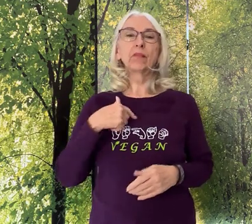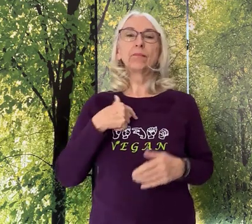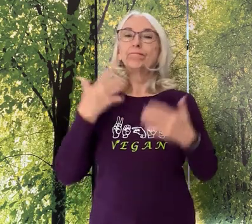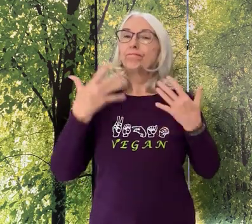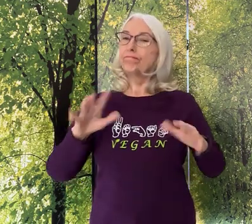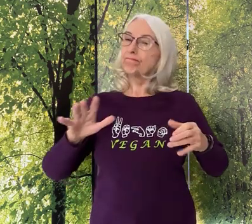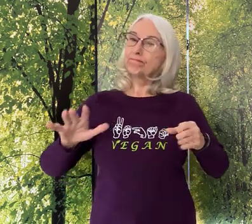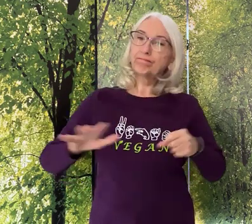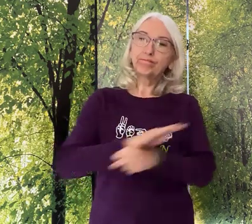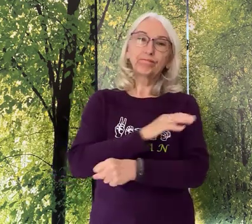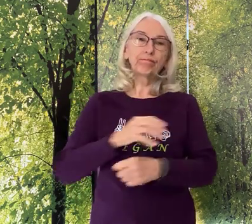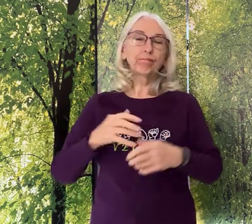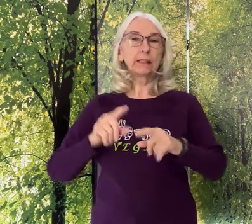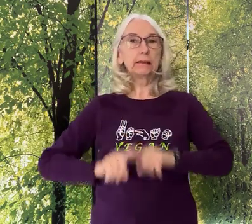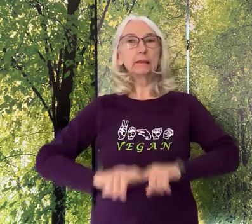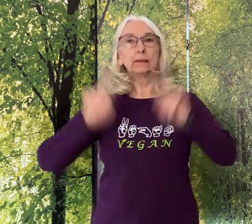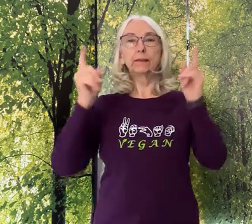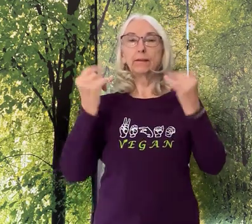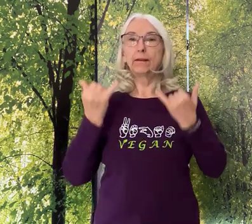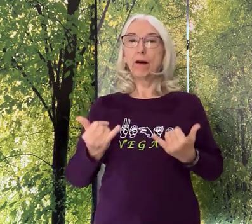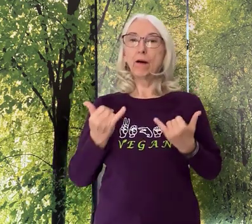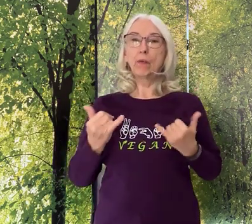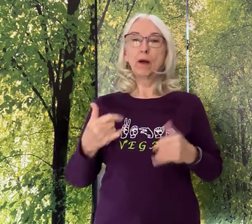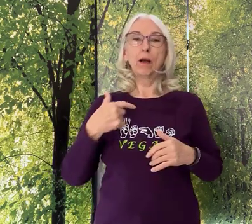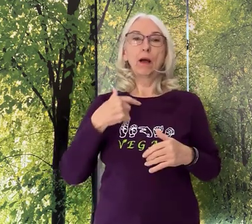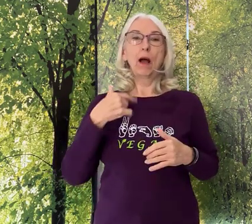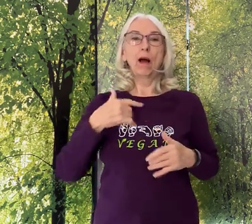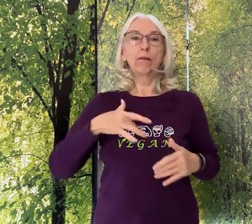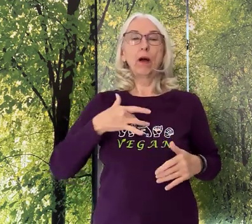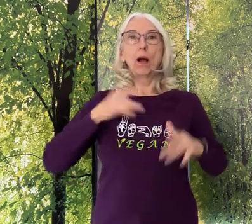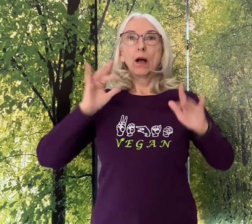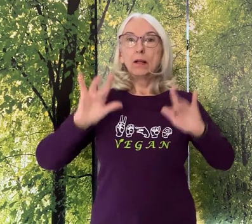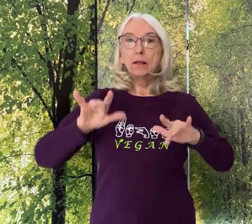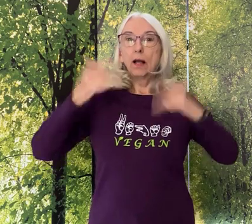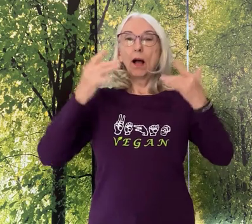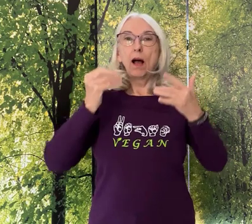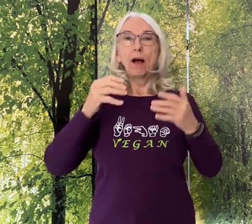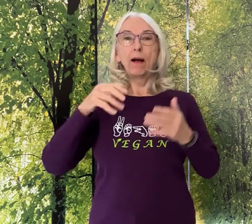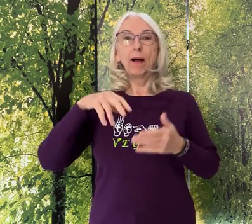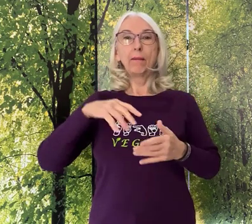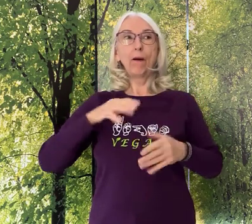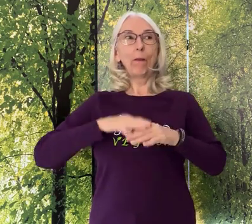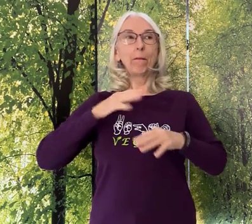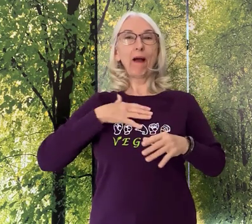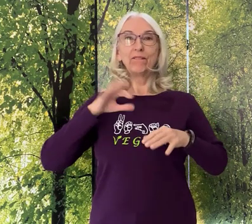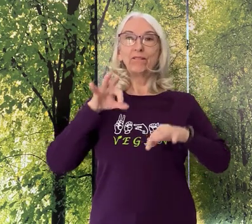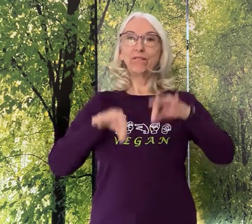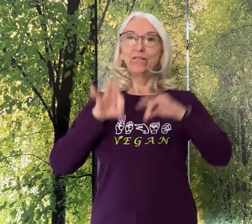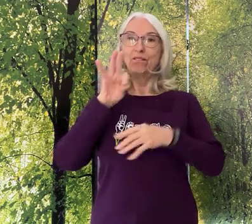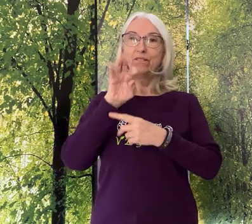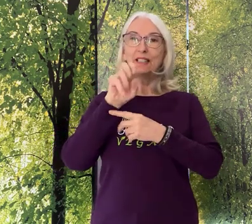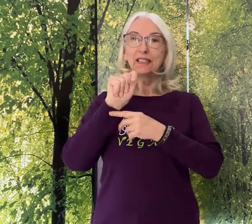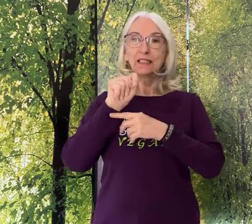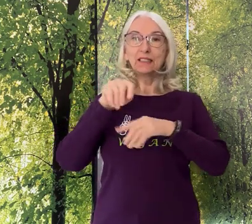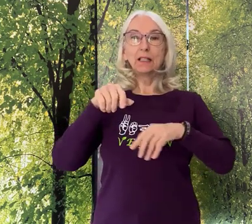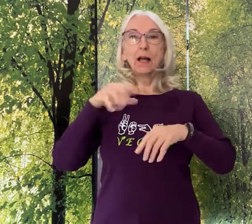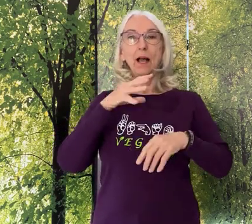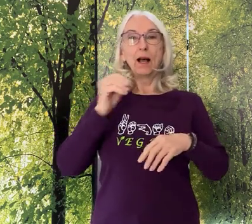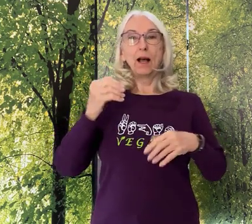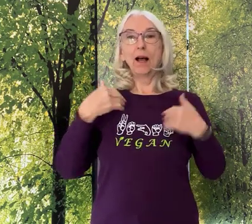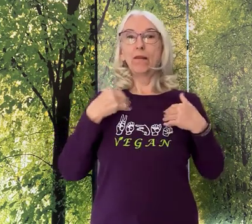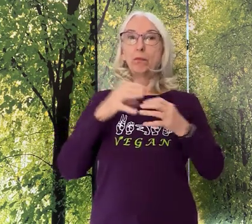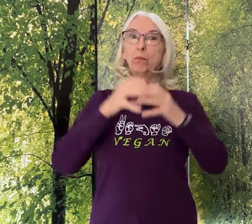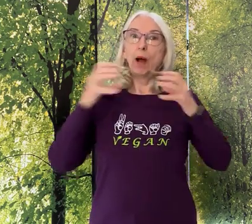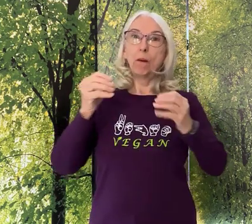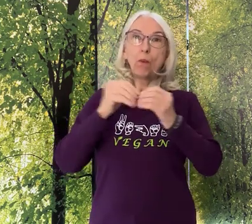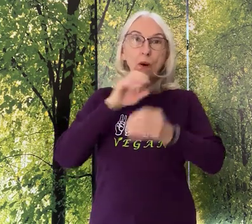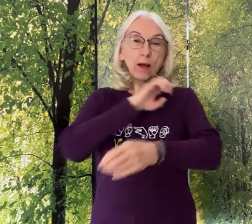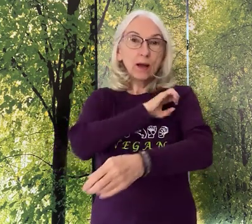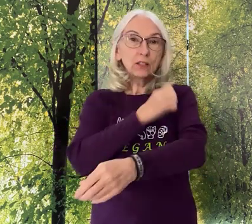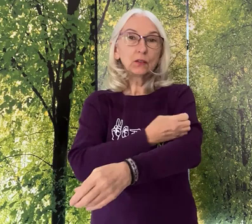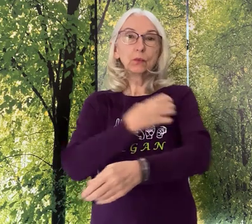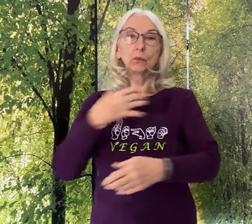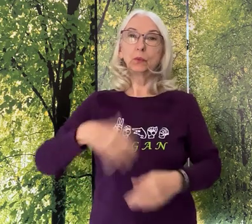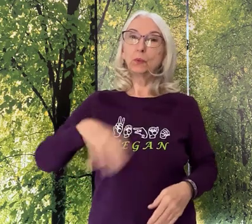I am completely different now, as I feel light on my feet and have much more energy.